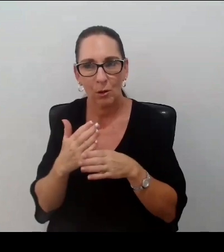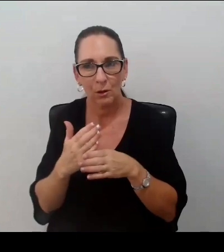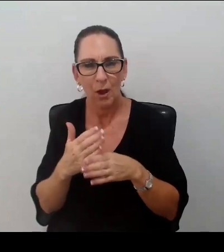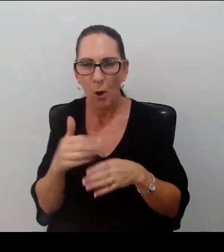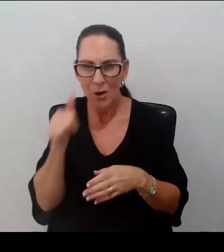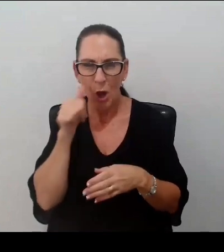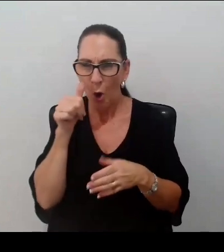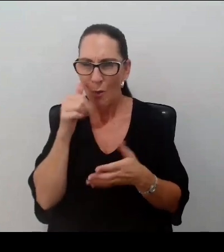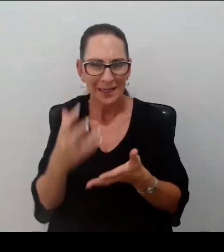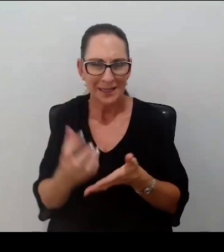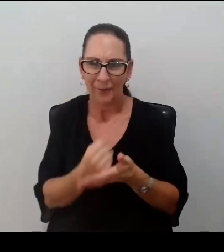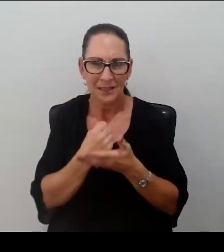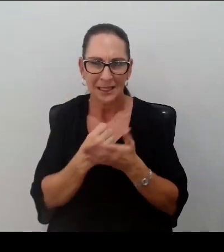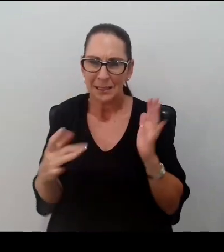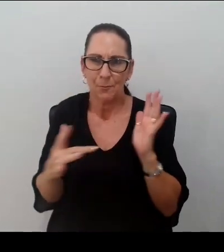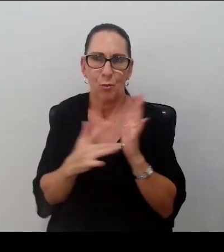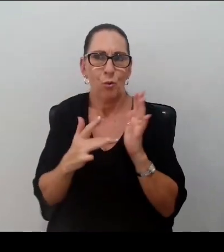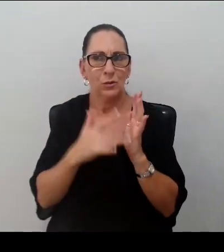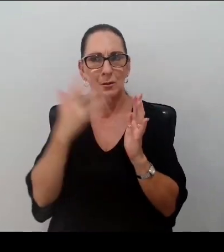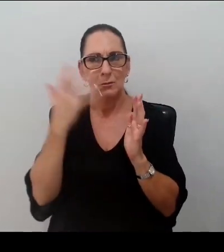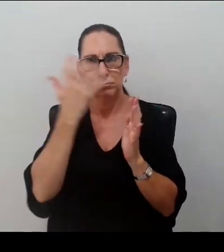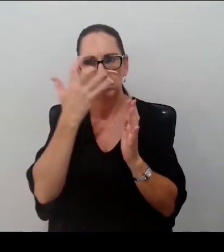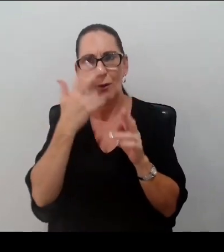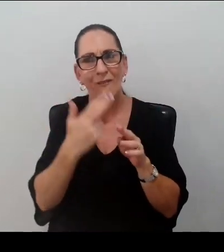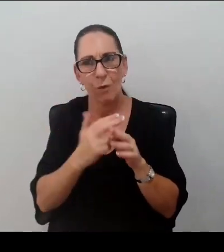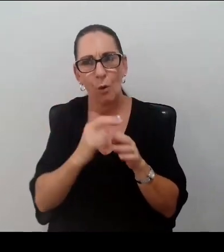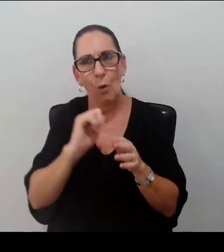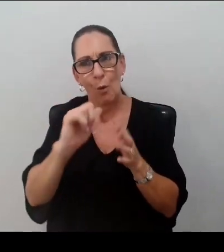key themes that underpin the NDRP Research Agenda.